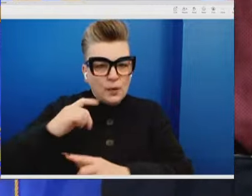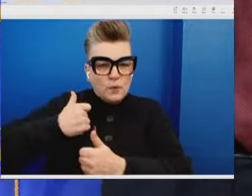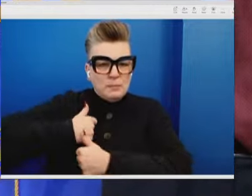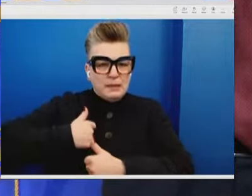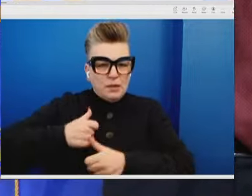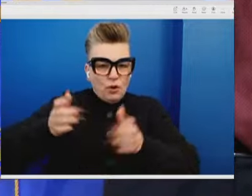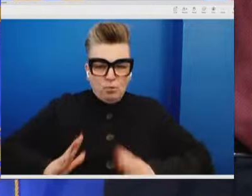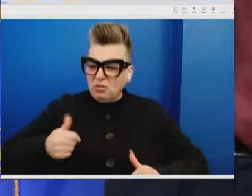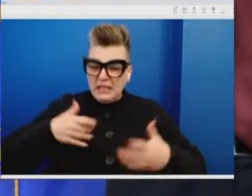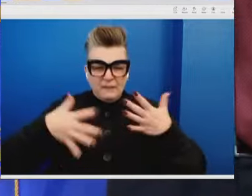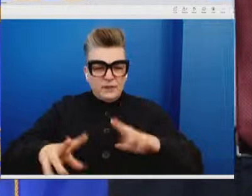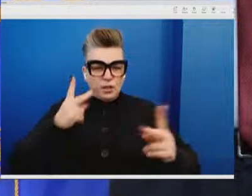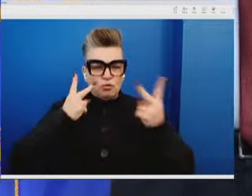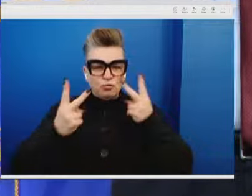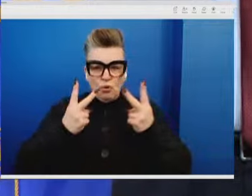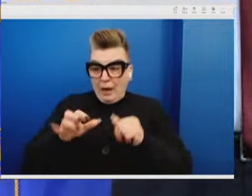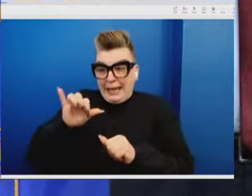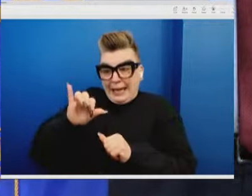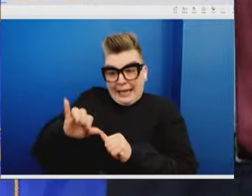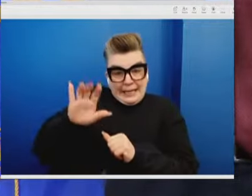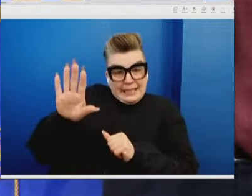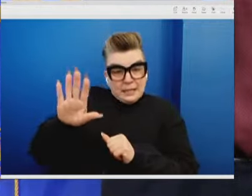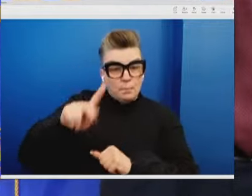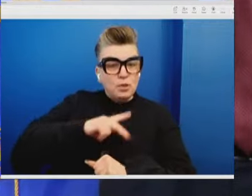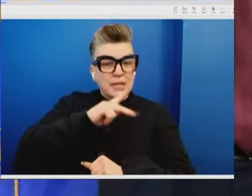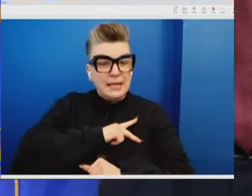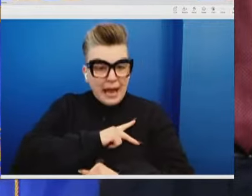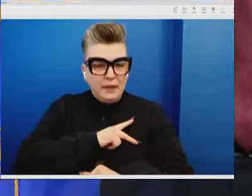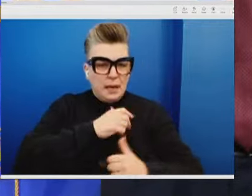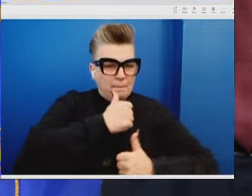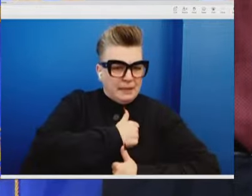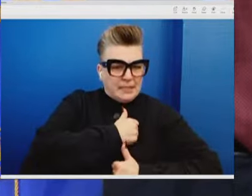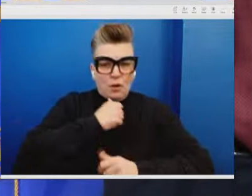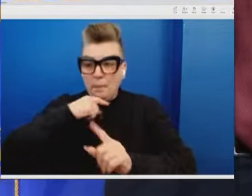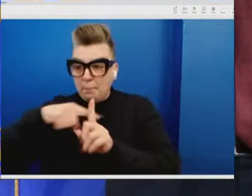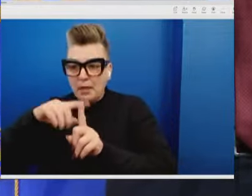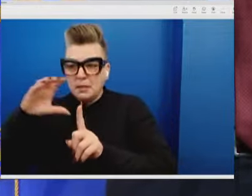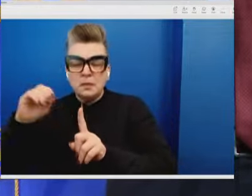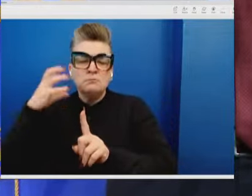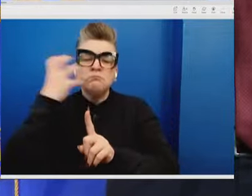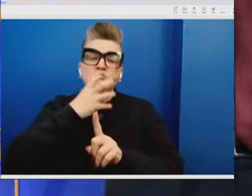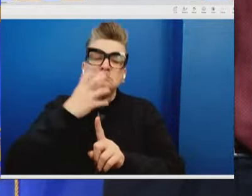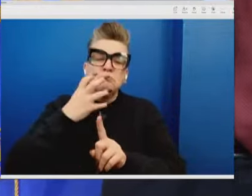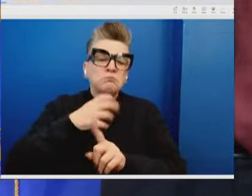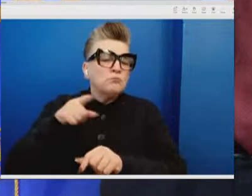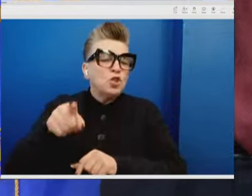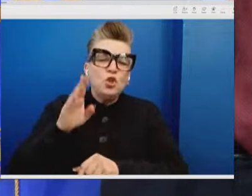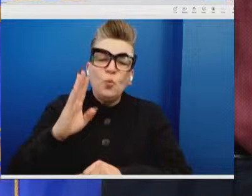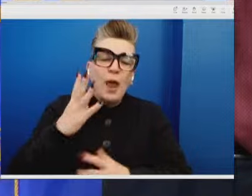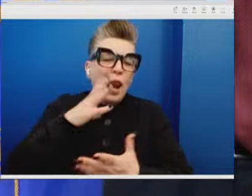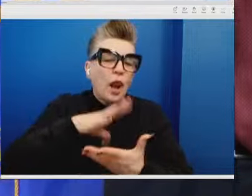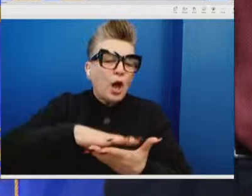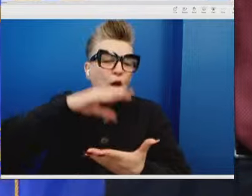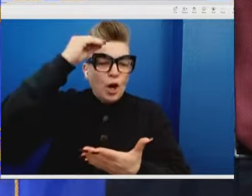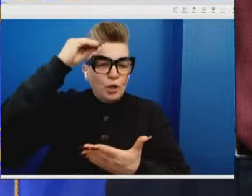that personality that he has, because he's -- you cannot hold the man down. You will learn to love him as I have. And he's had tremendous experience dealing in